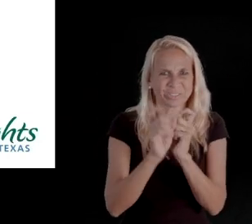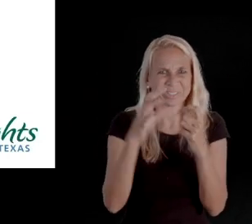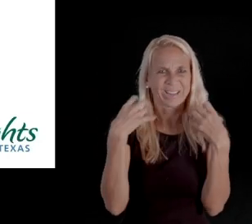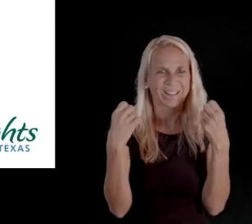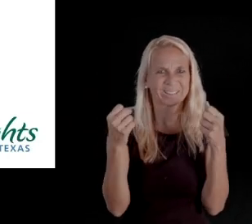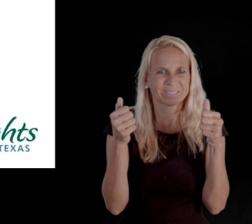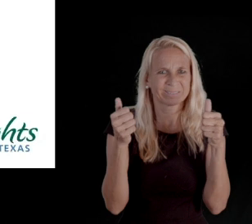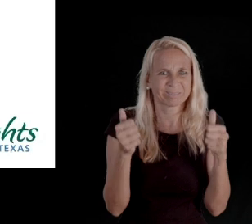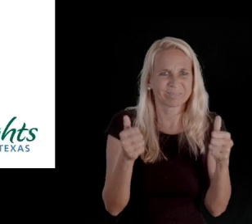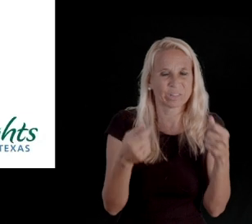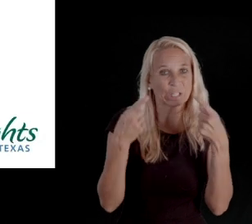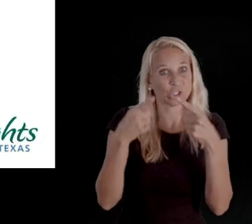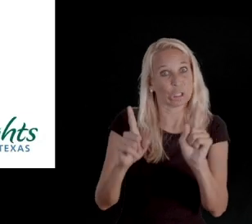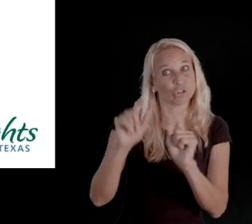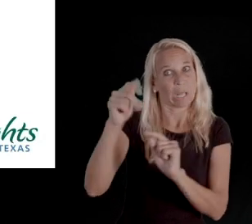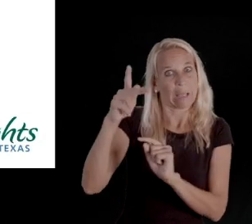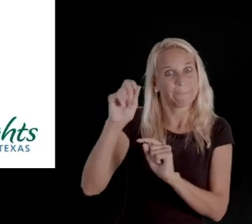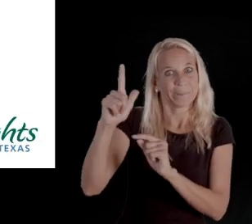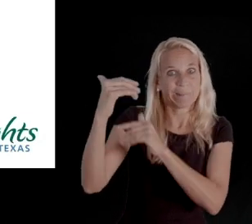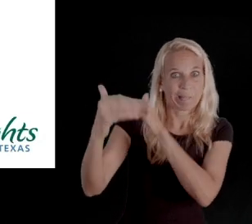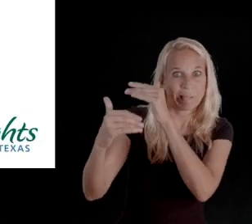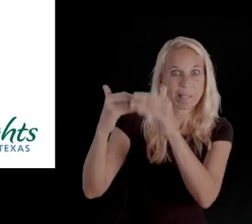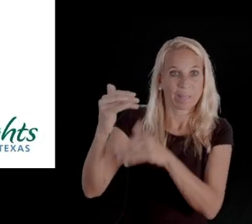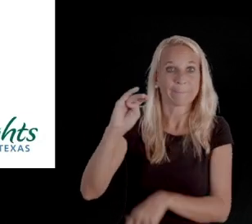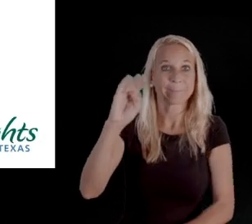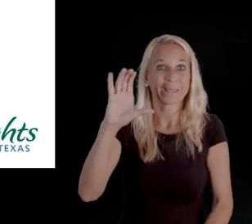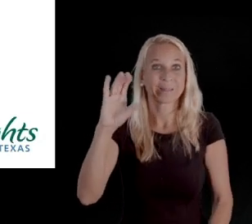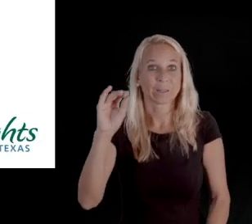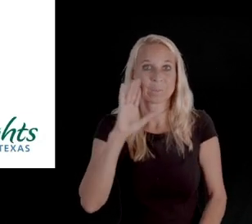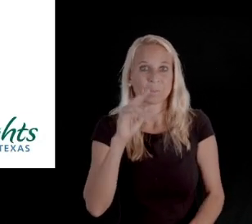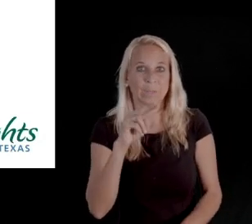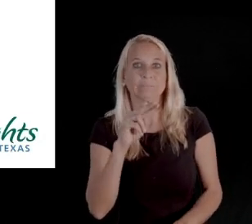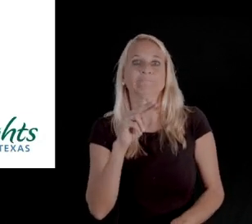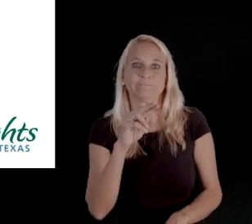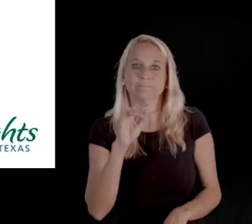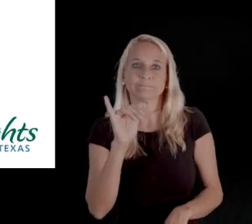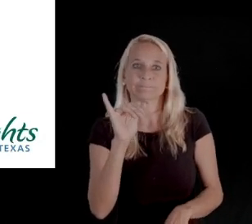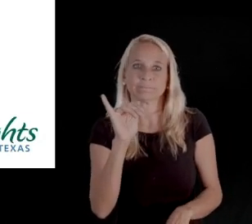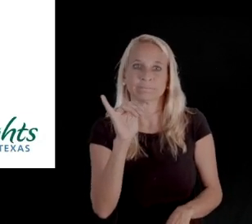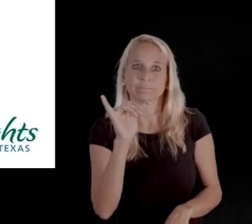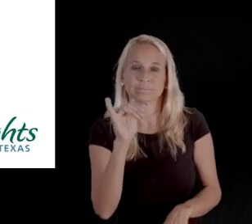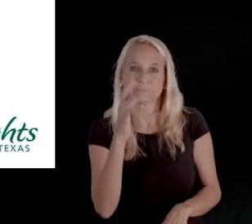during the appeals process. Now the MCO might not consider that information because